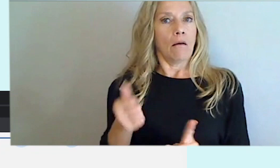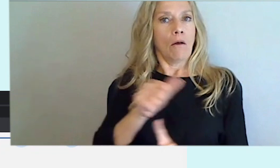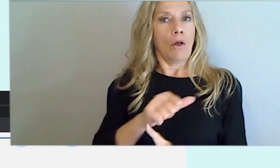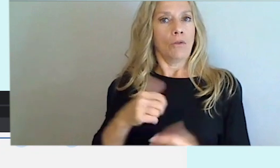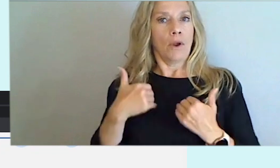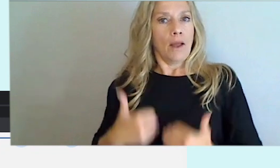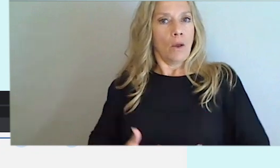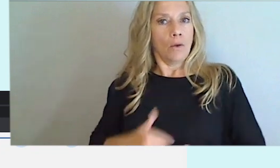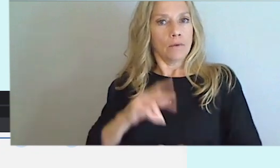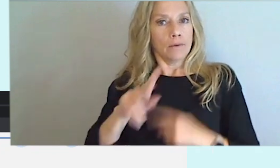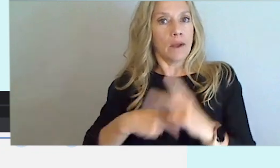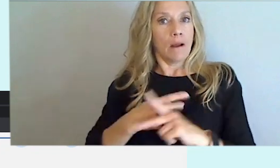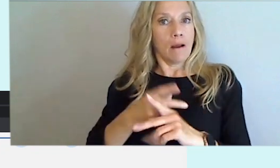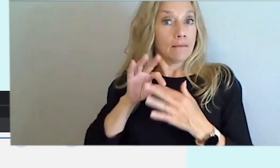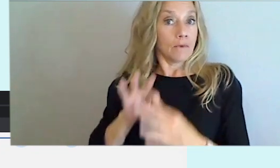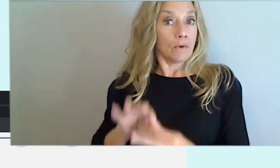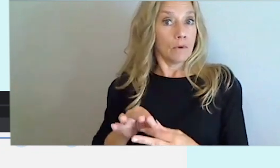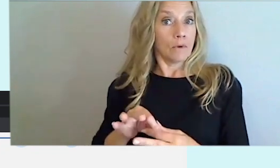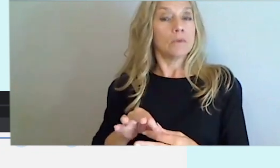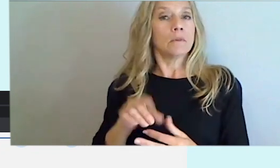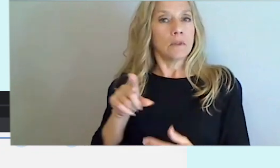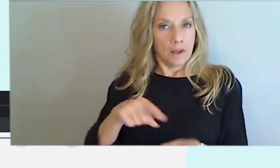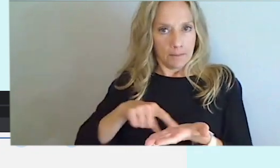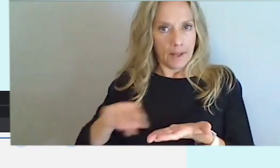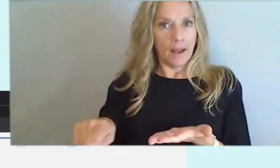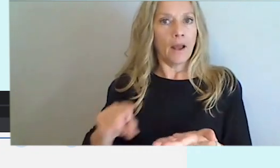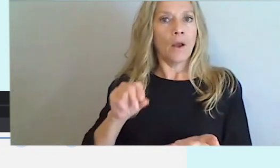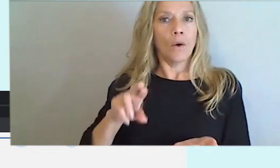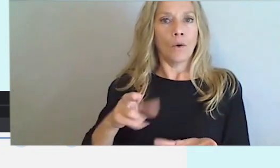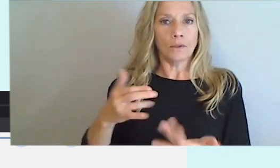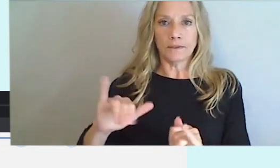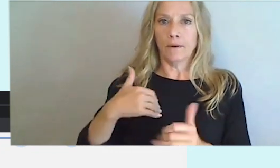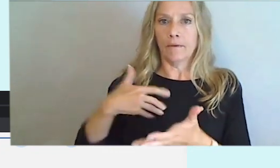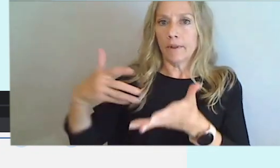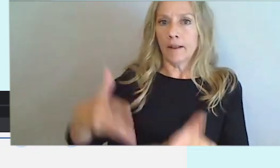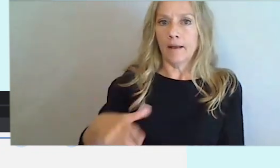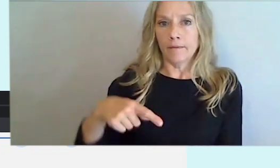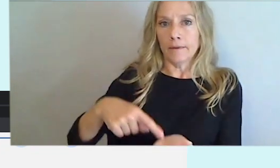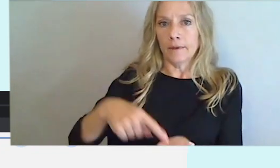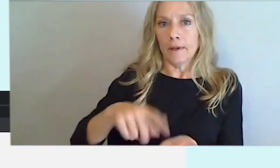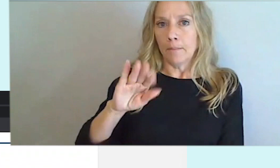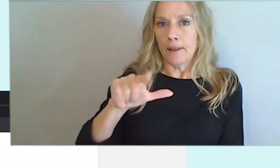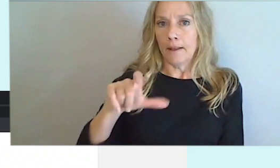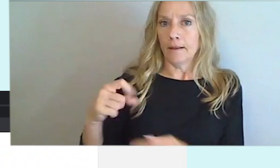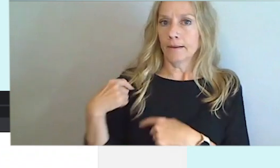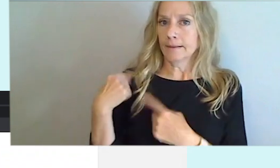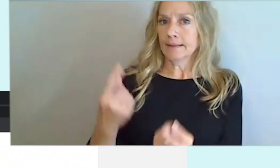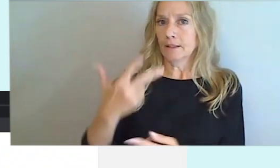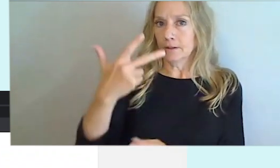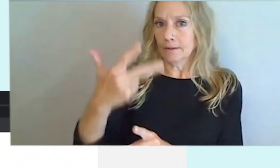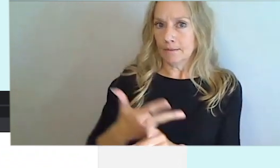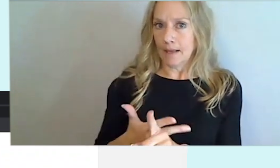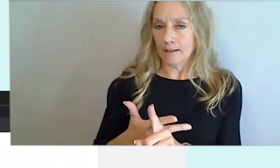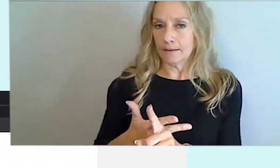that they have paid or unpaid medical bills in the past three months. So the medical bills, page displays.